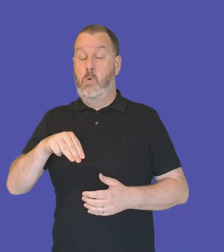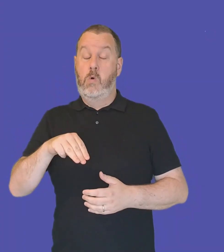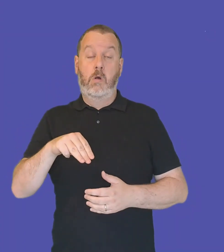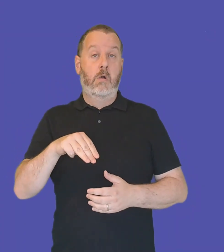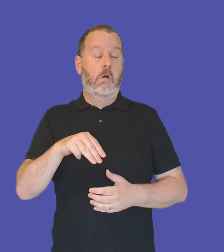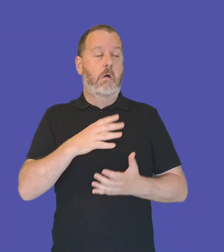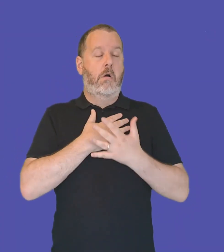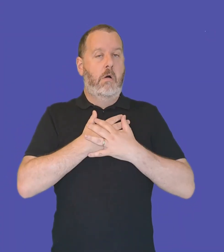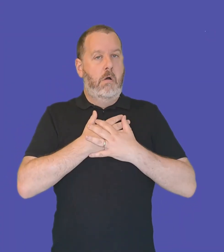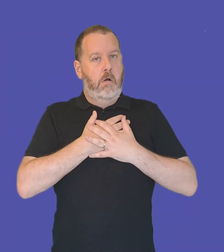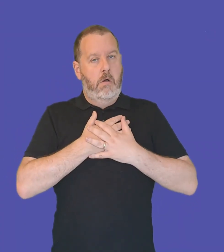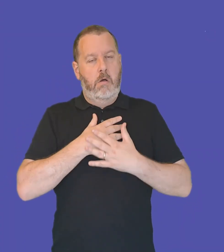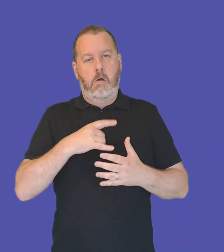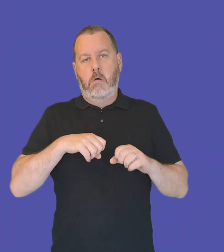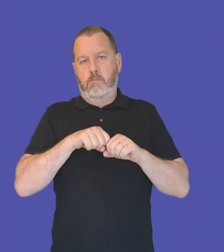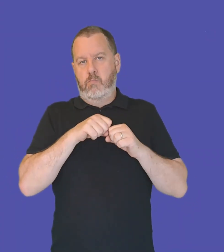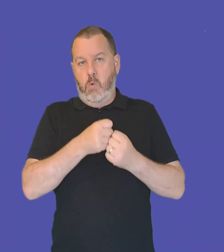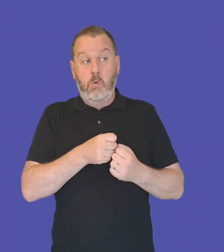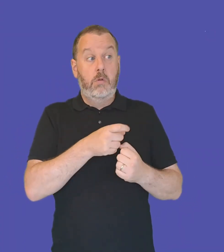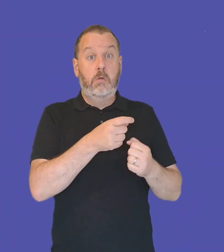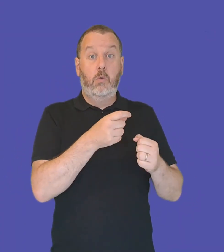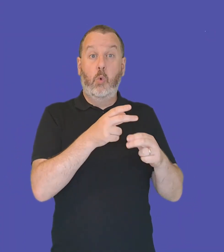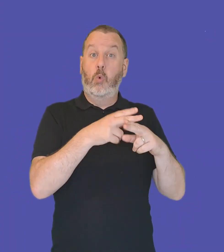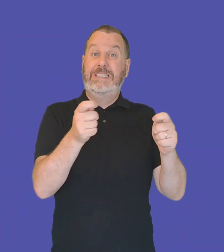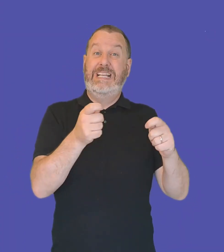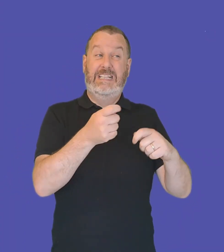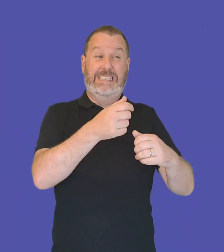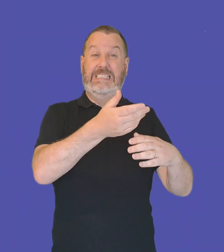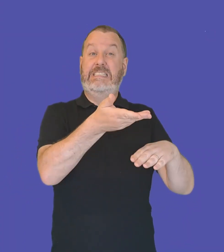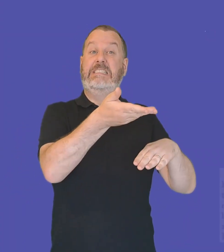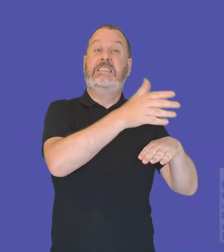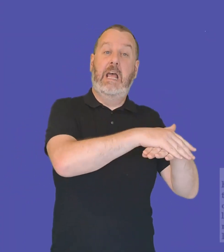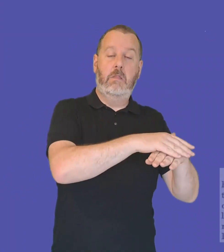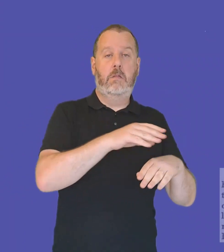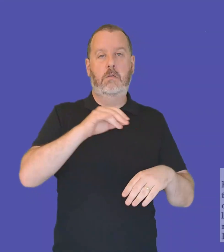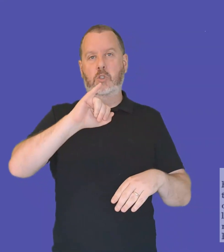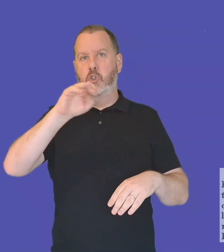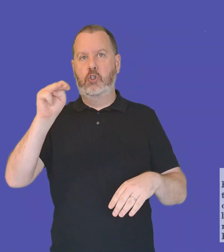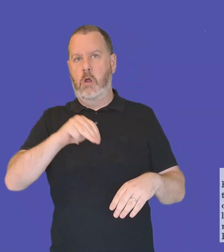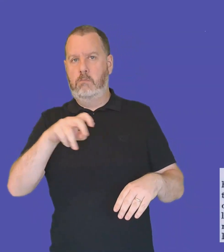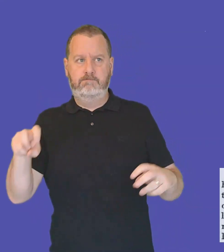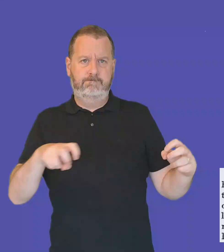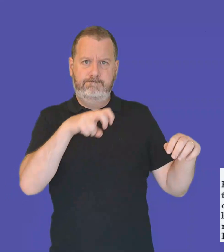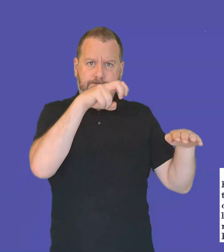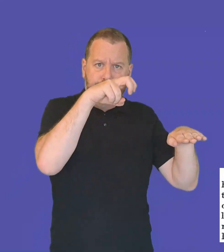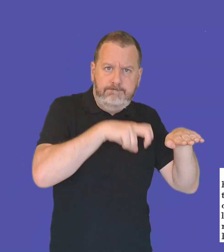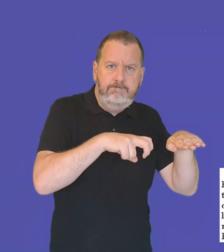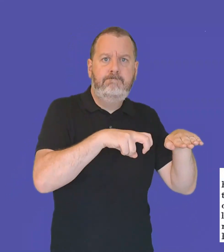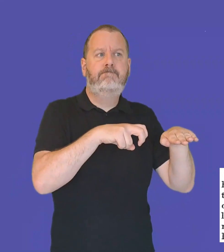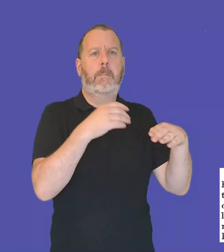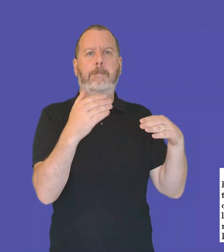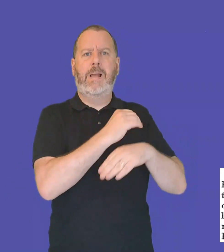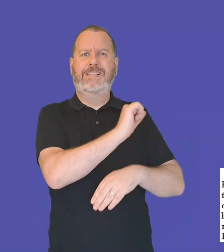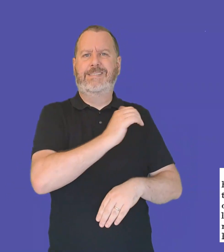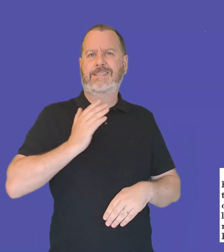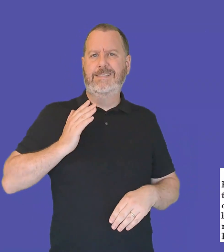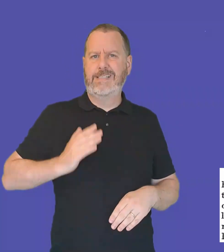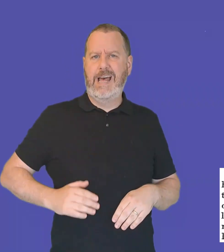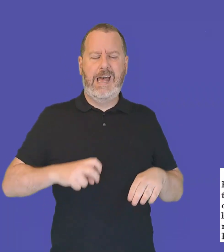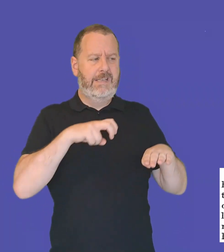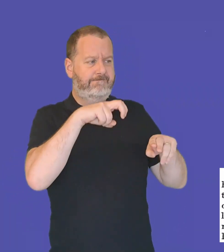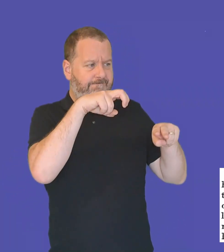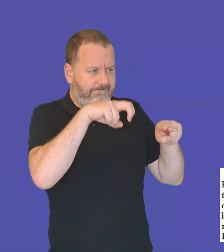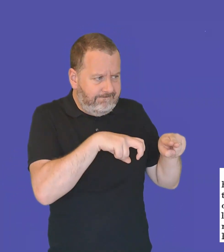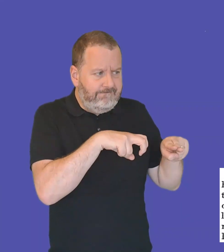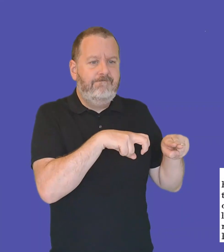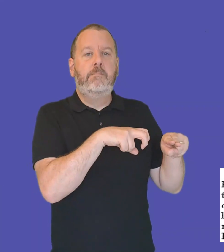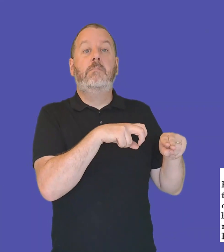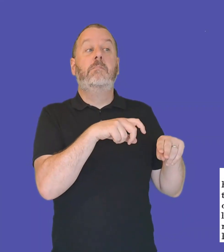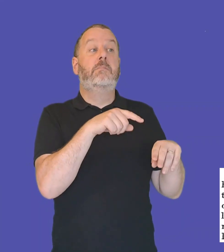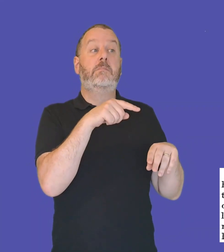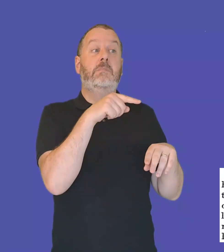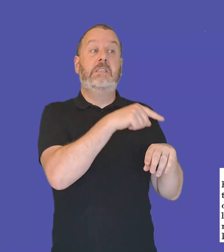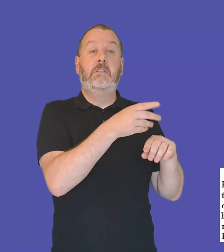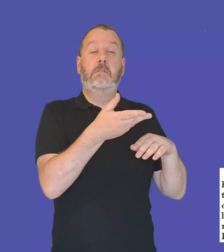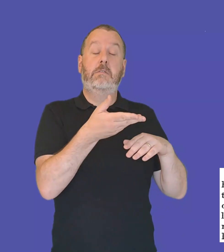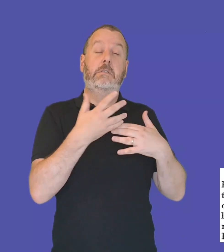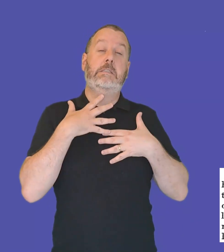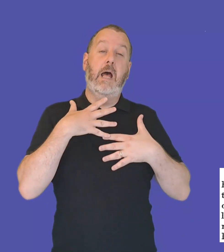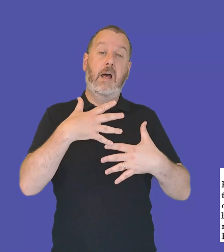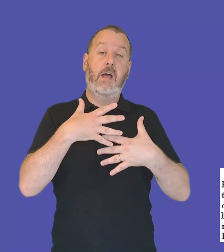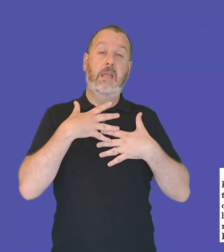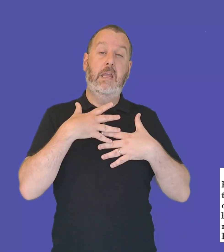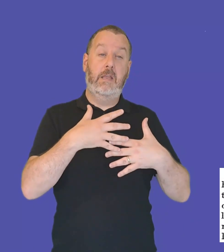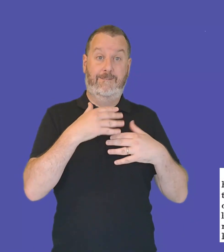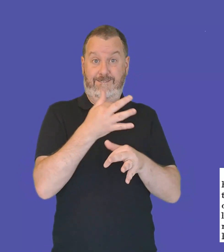John Moore held a vigil for his dying father to the end,